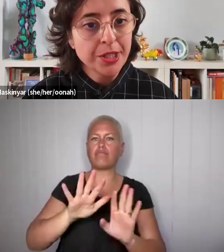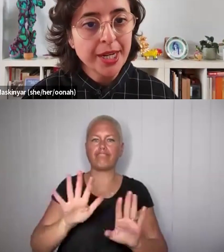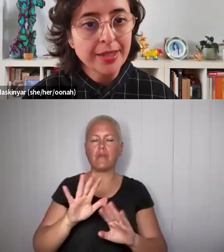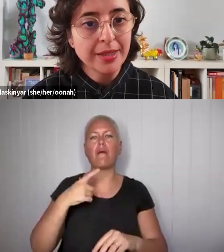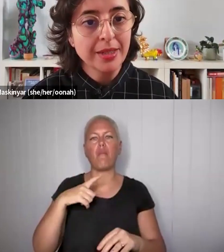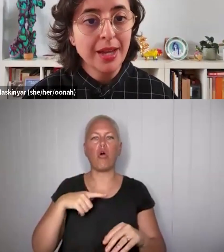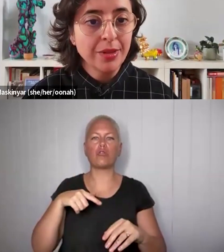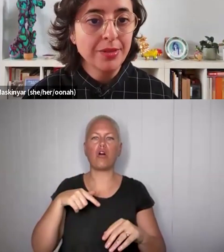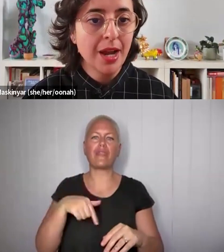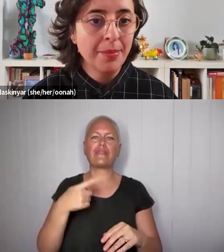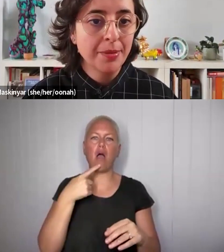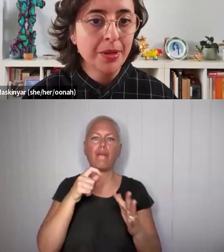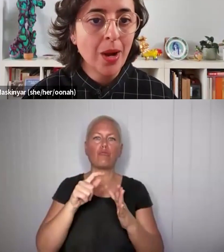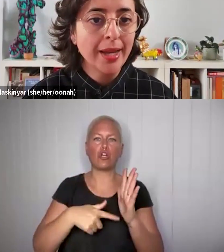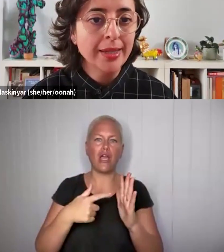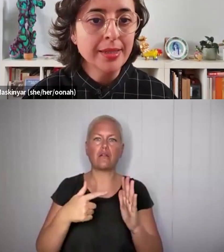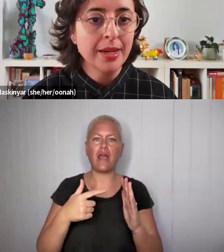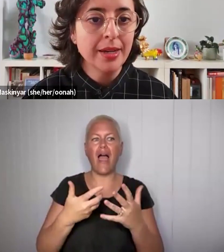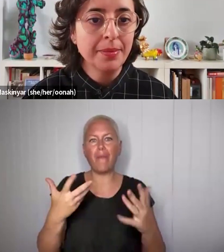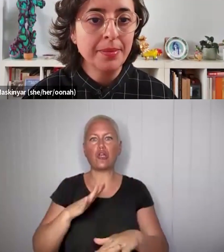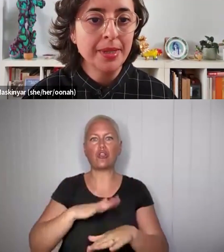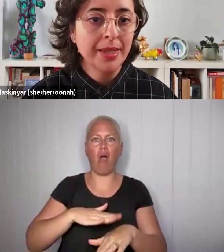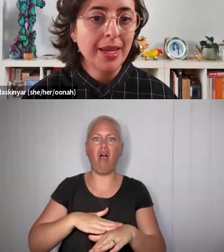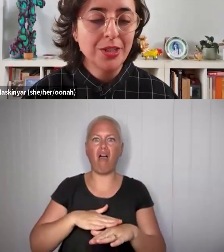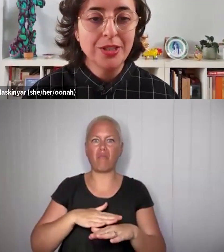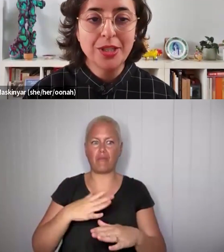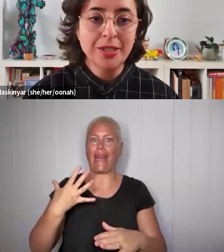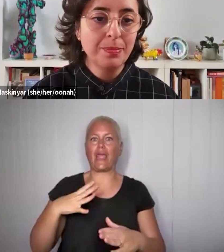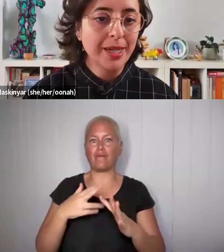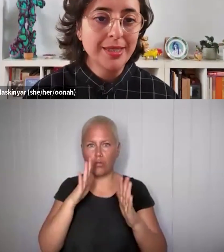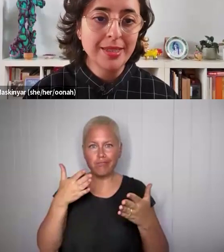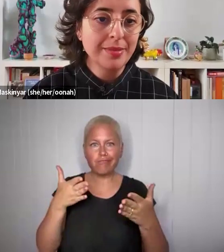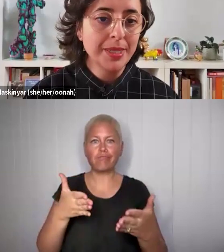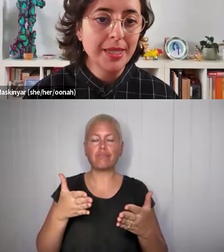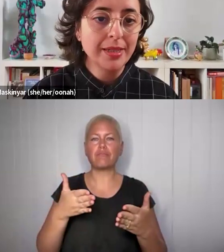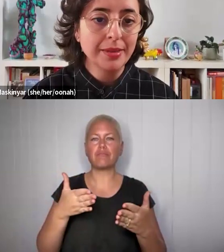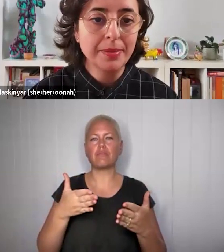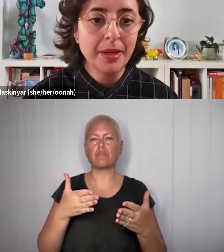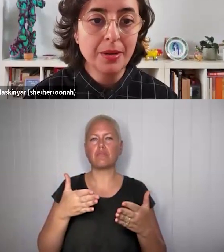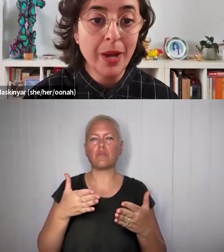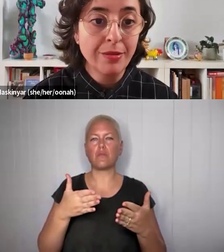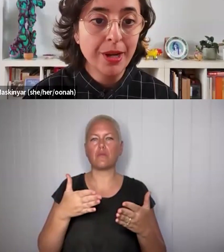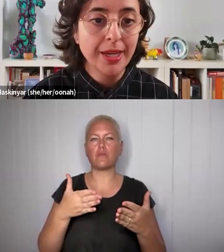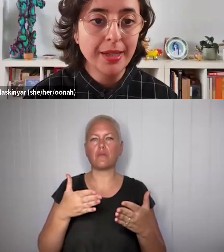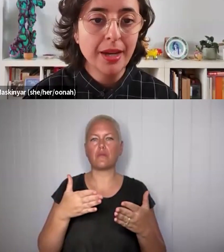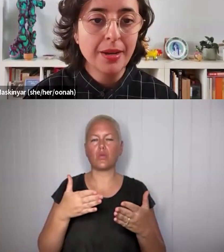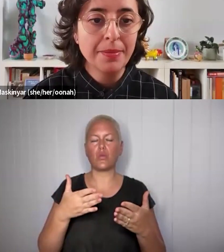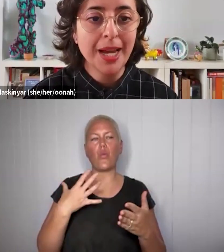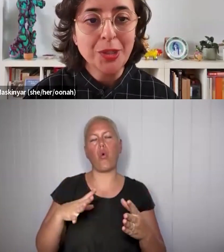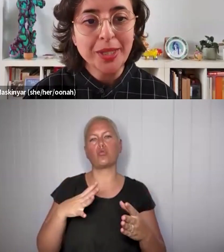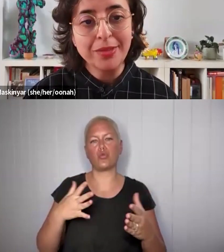project. The level of time it requires — it just breeds this particular way of working. Naturally,